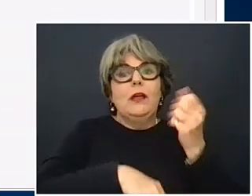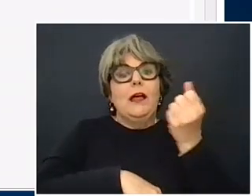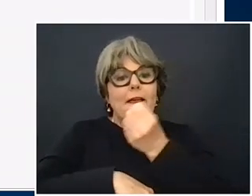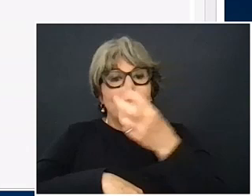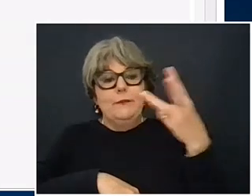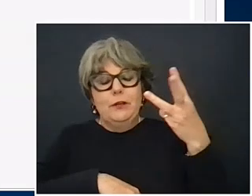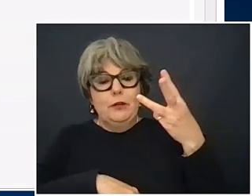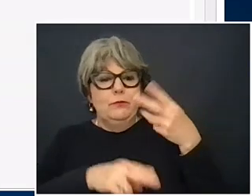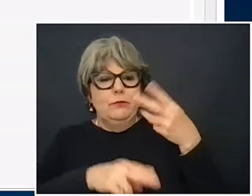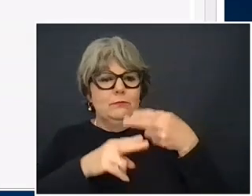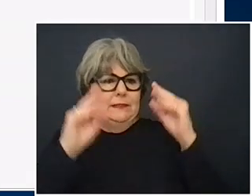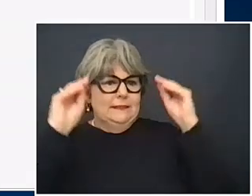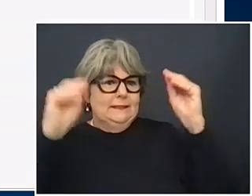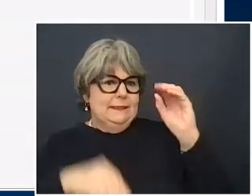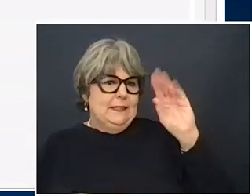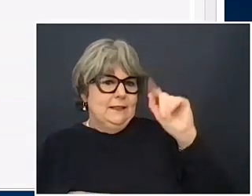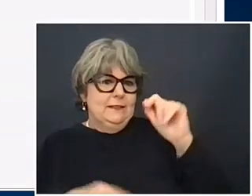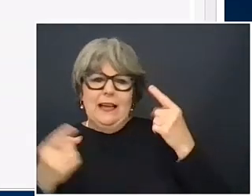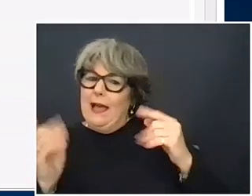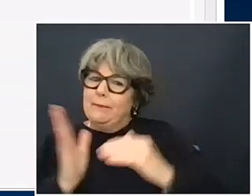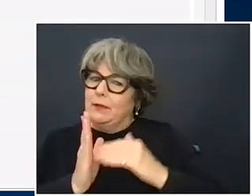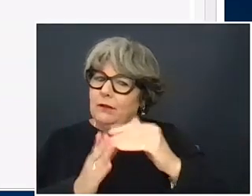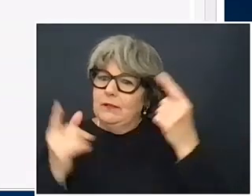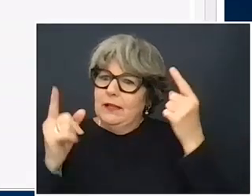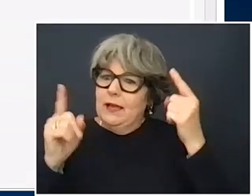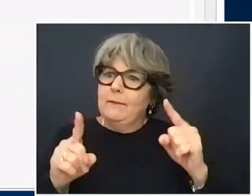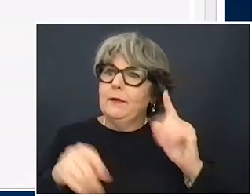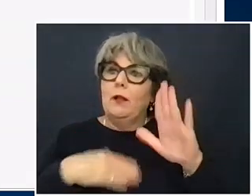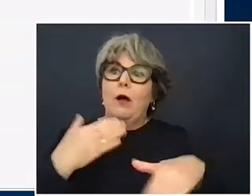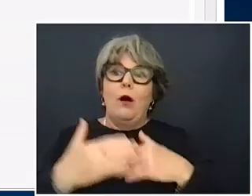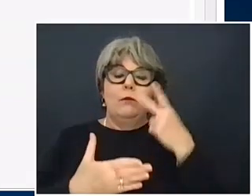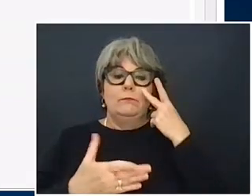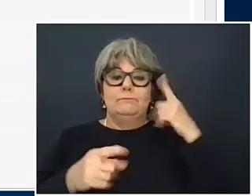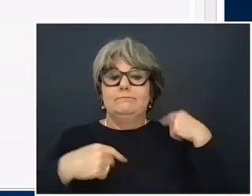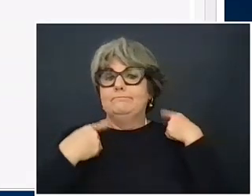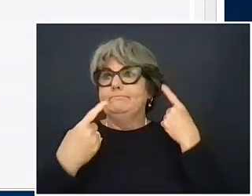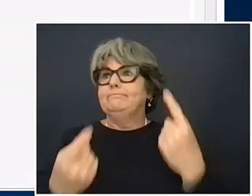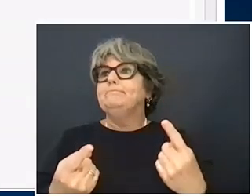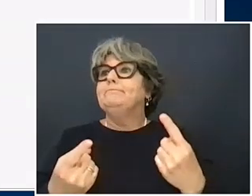They don't happen often. And every one I've seen, quite frankly, has been pretty bad.